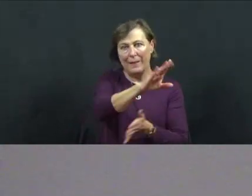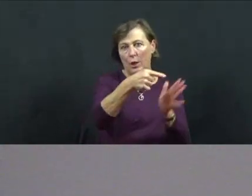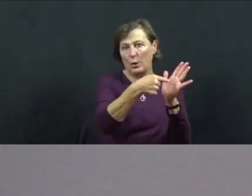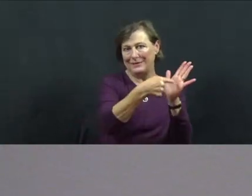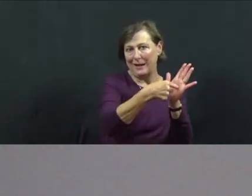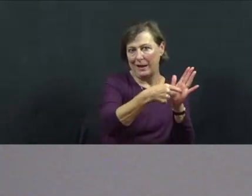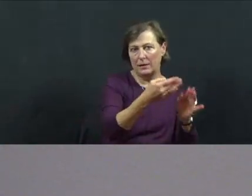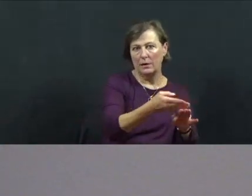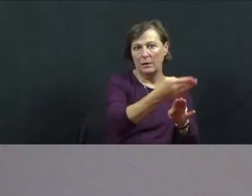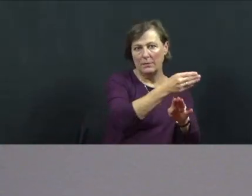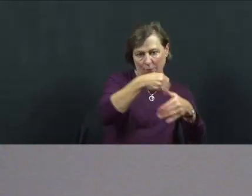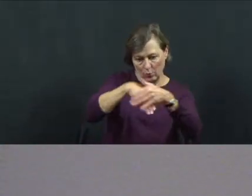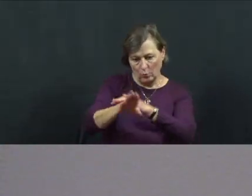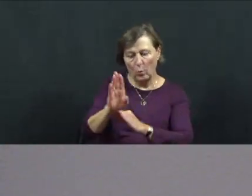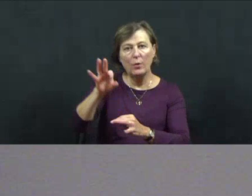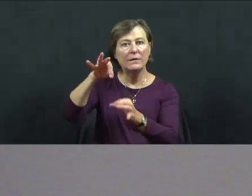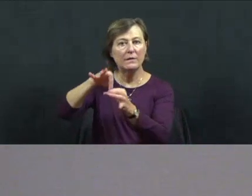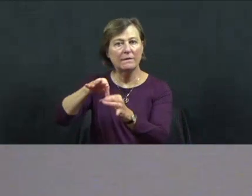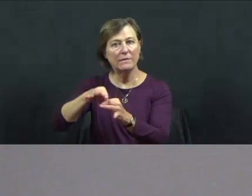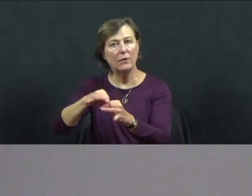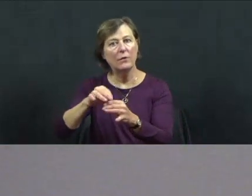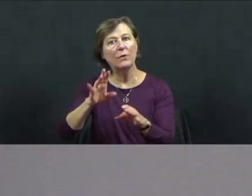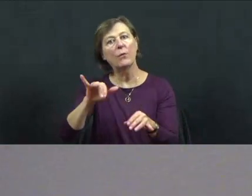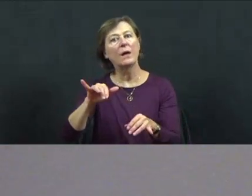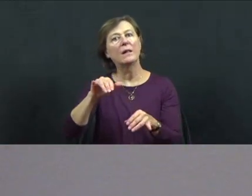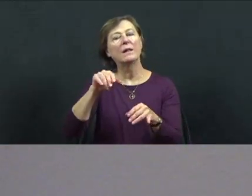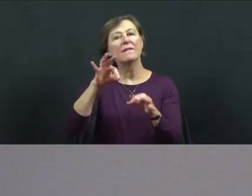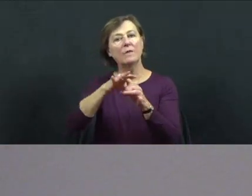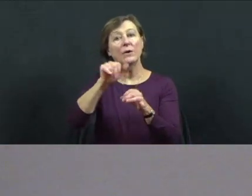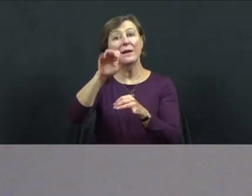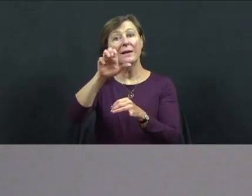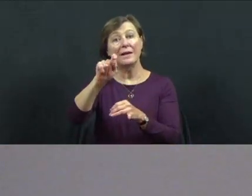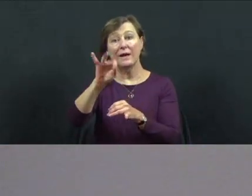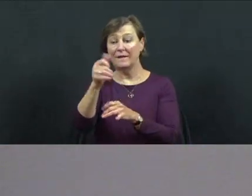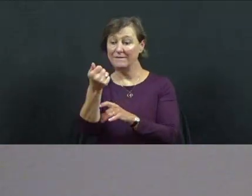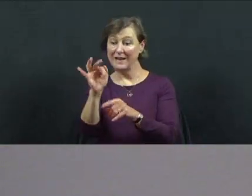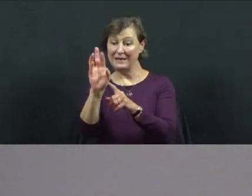While the voting rights act of 1965 outlawed these practices,